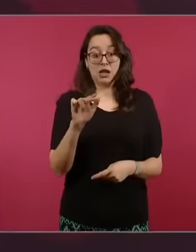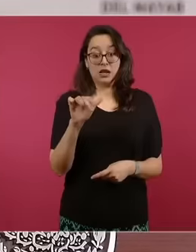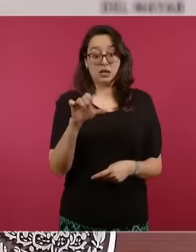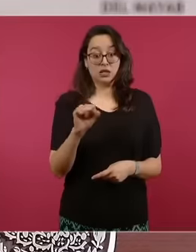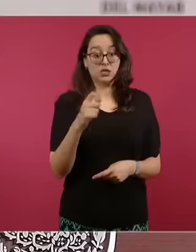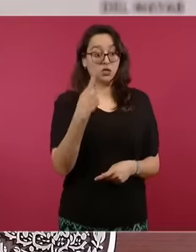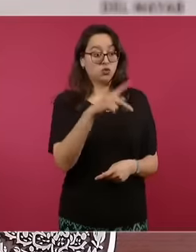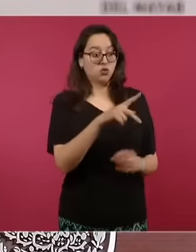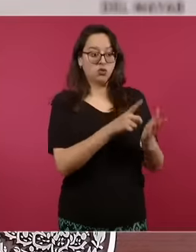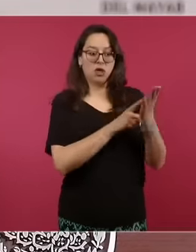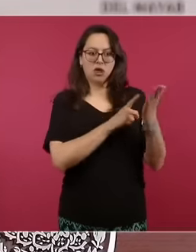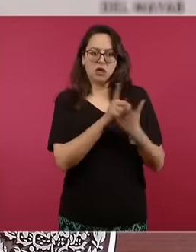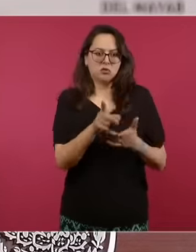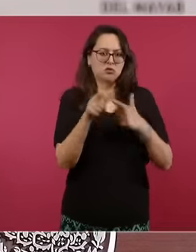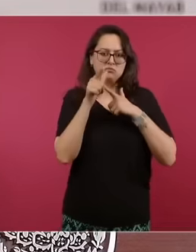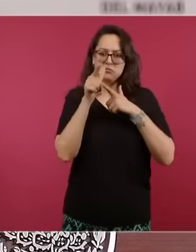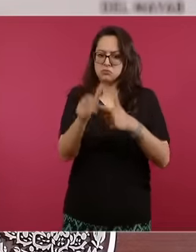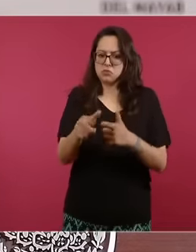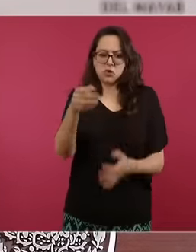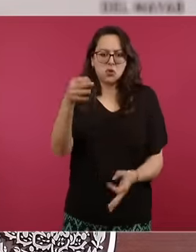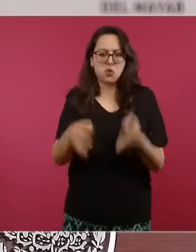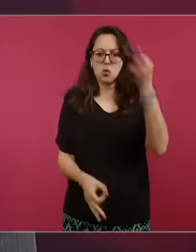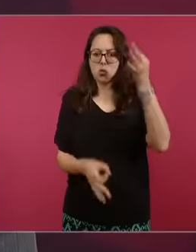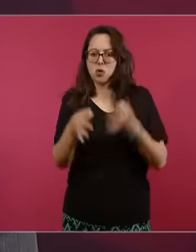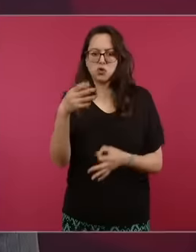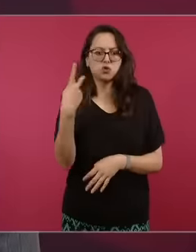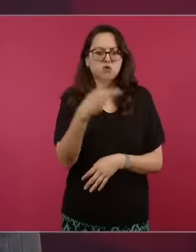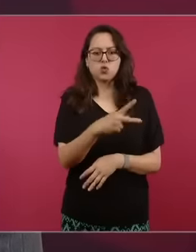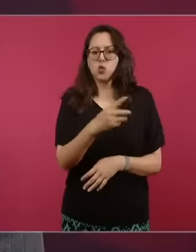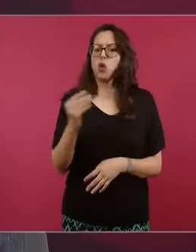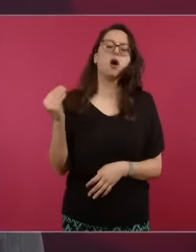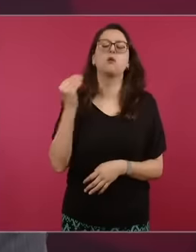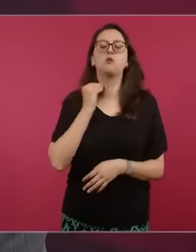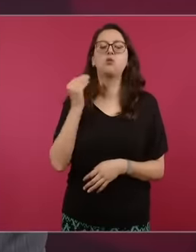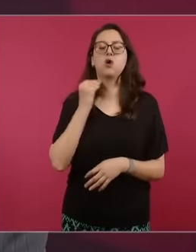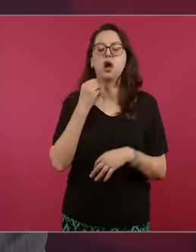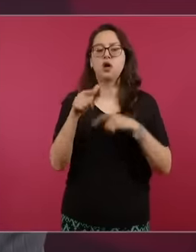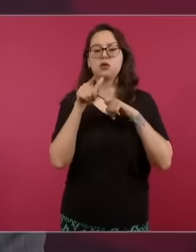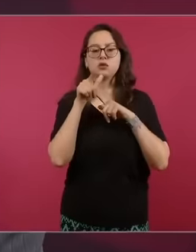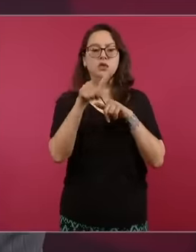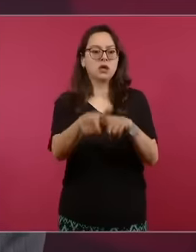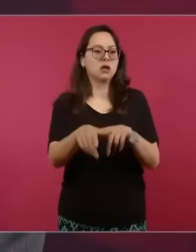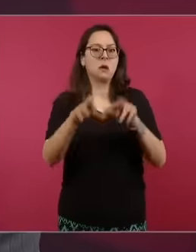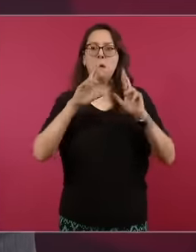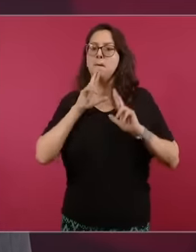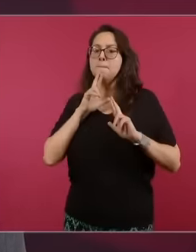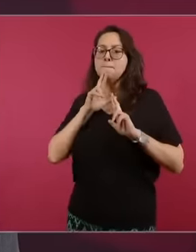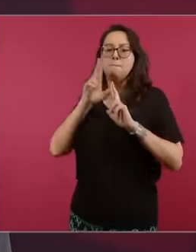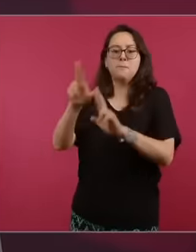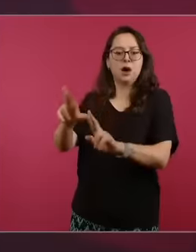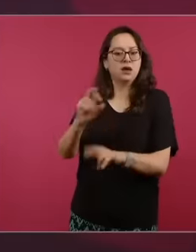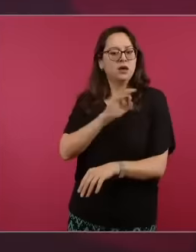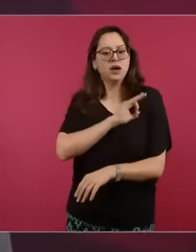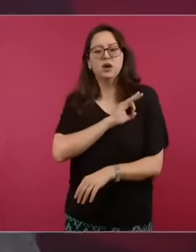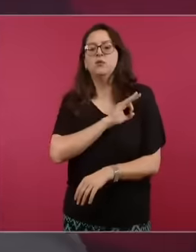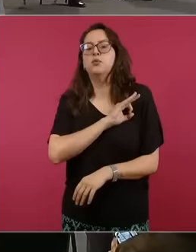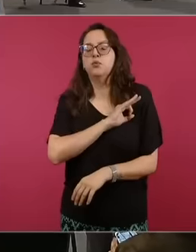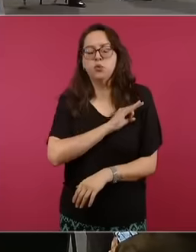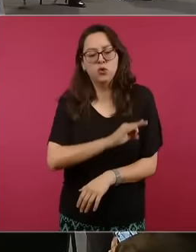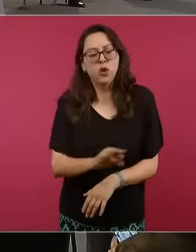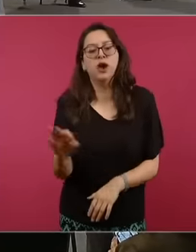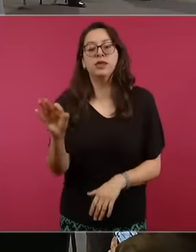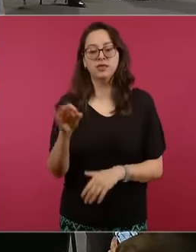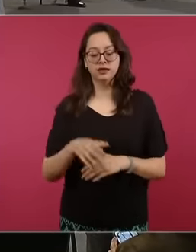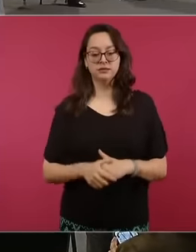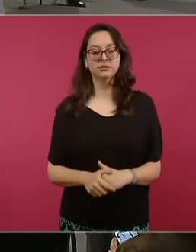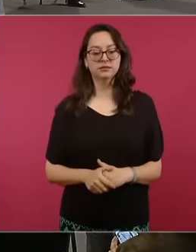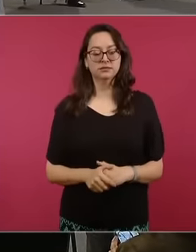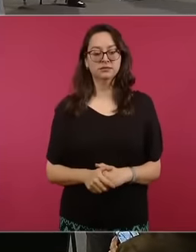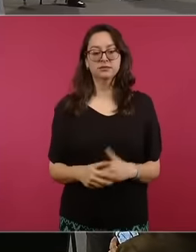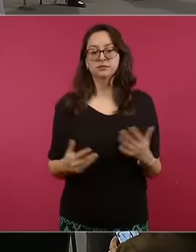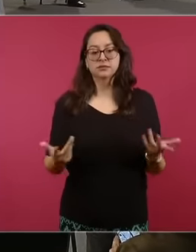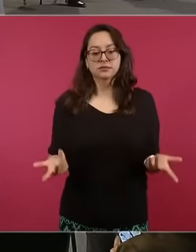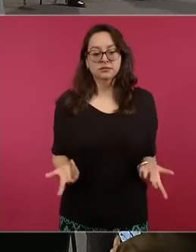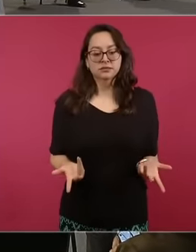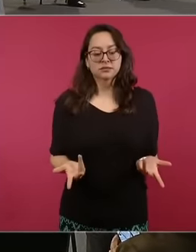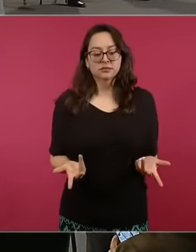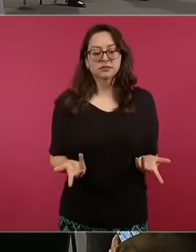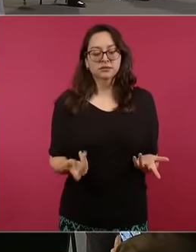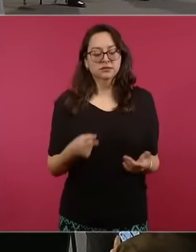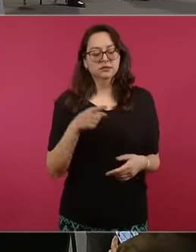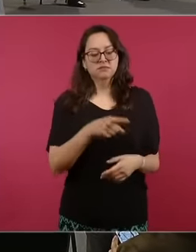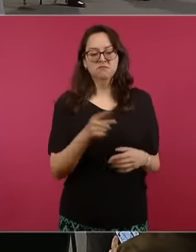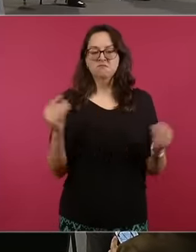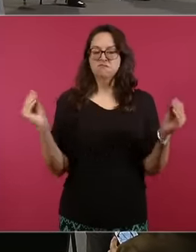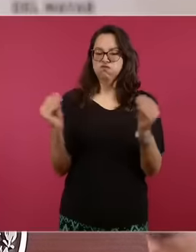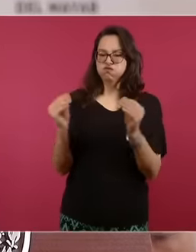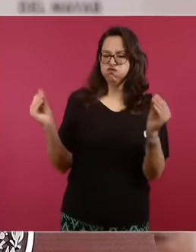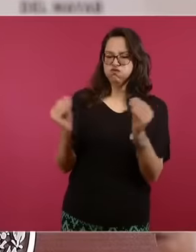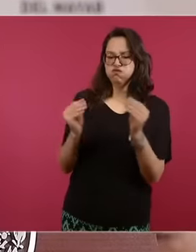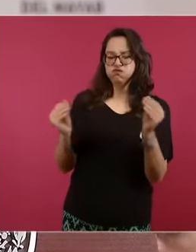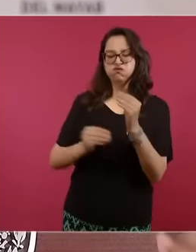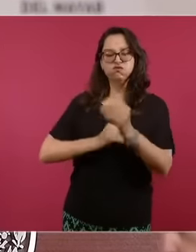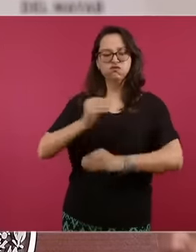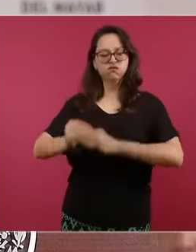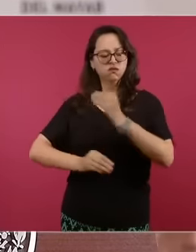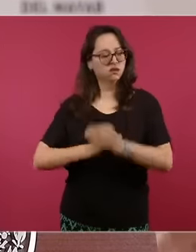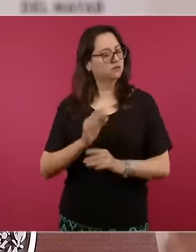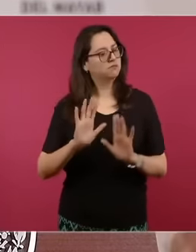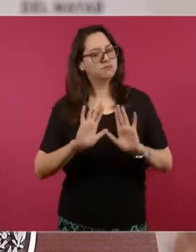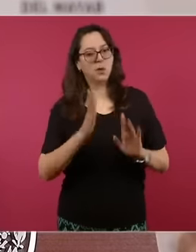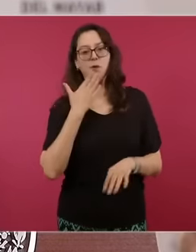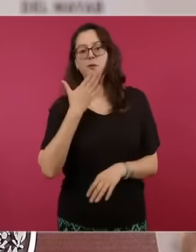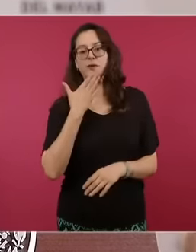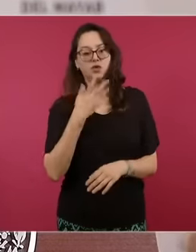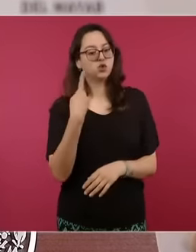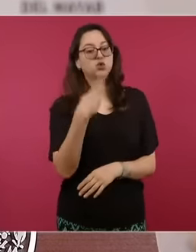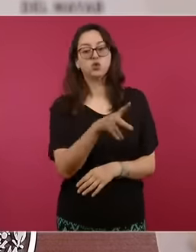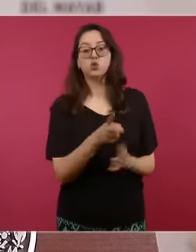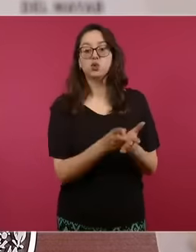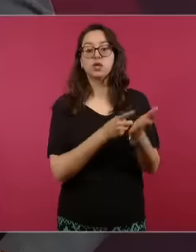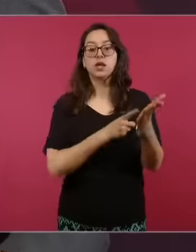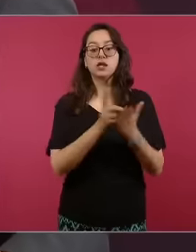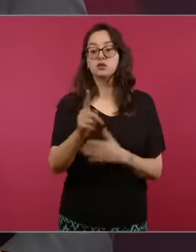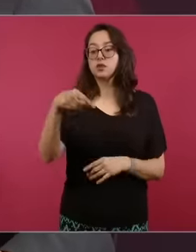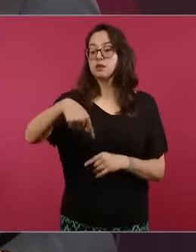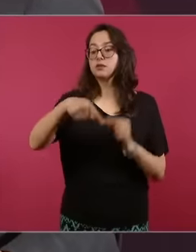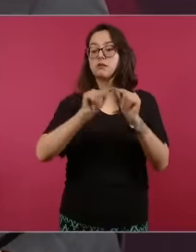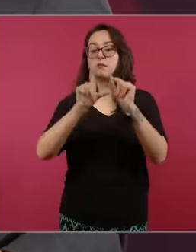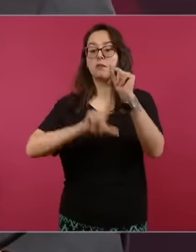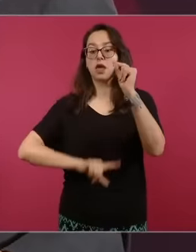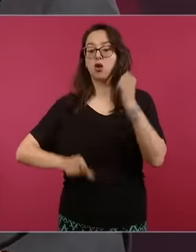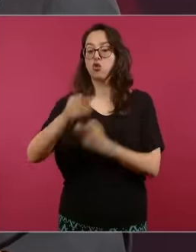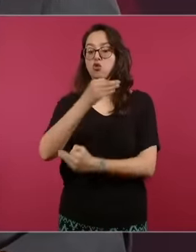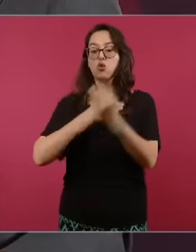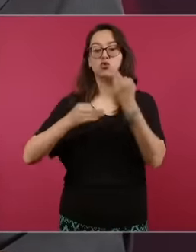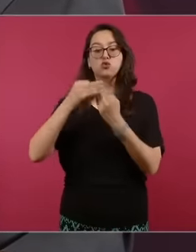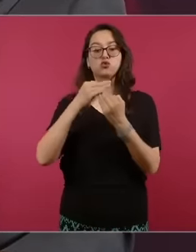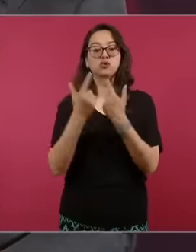defense and of eh supporting their eh arguments and making them count because we are free yes And for